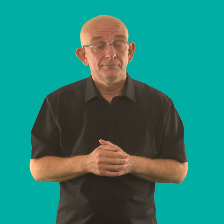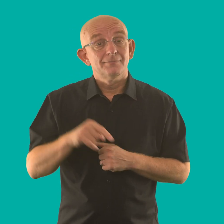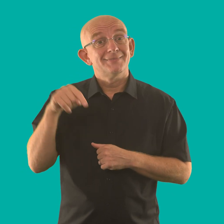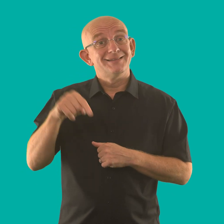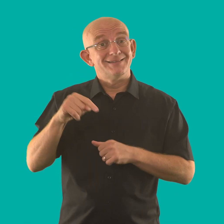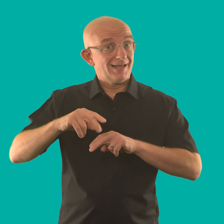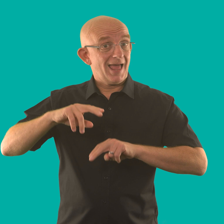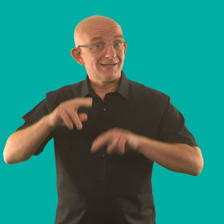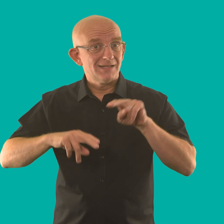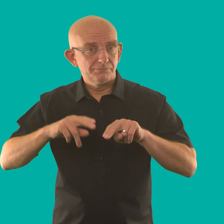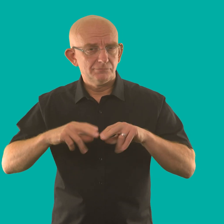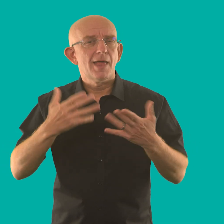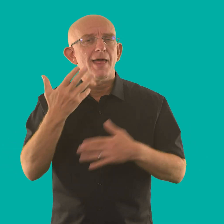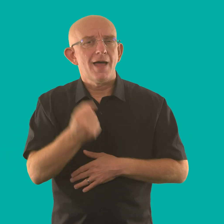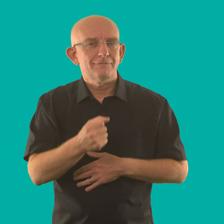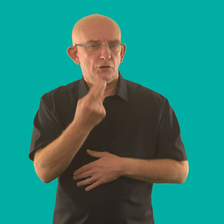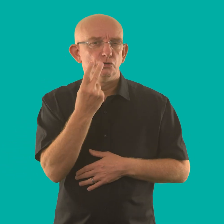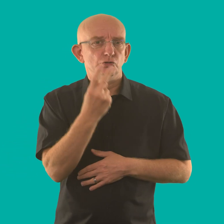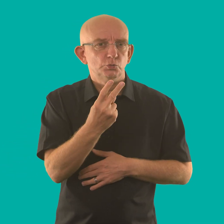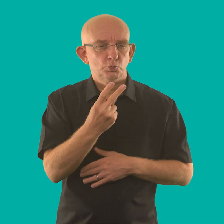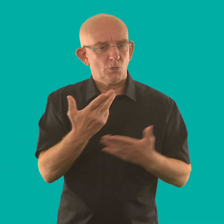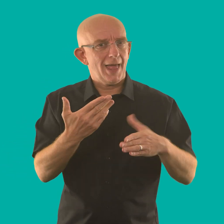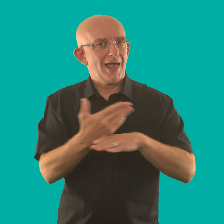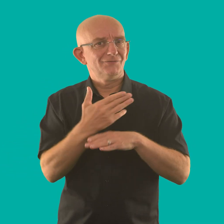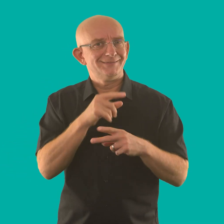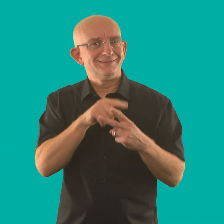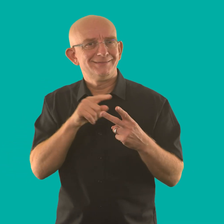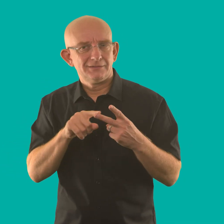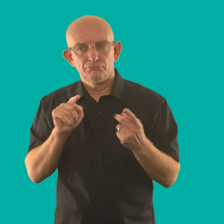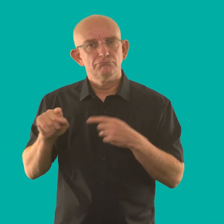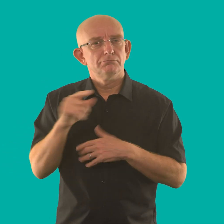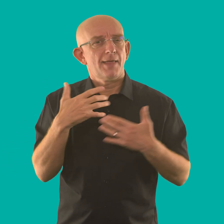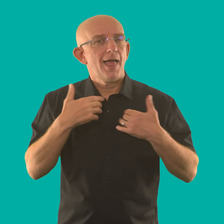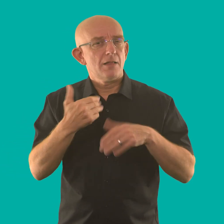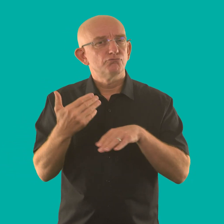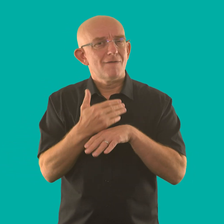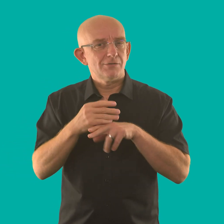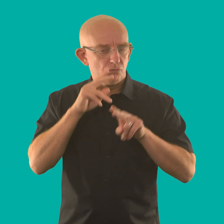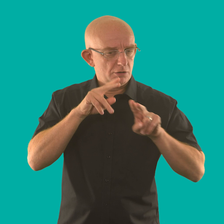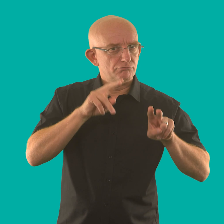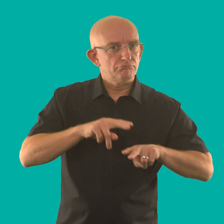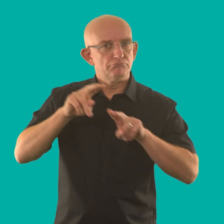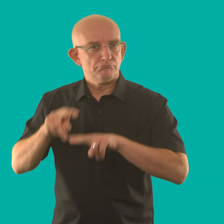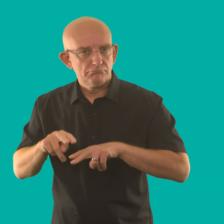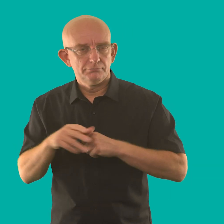At the assessment, there are two kinds of activities the health professionals will look at.